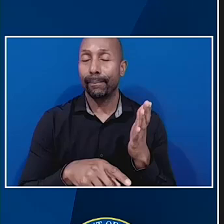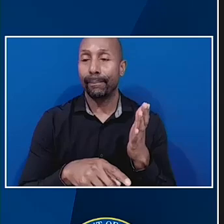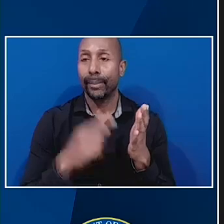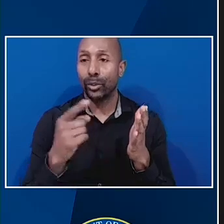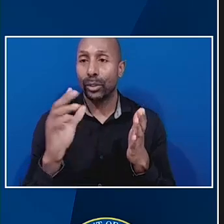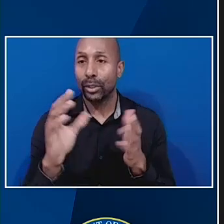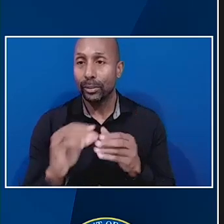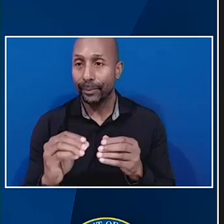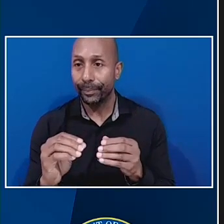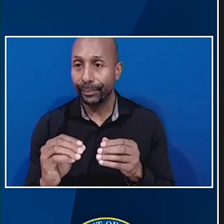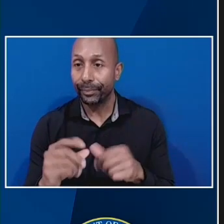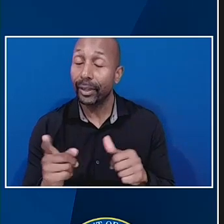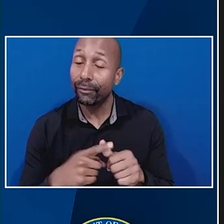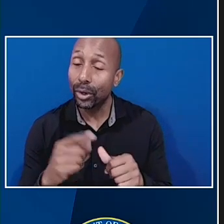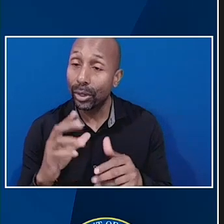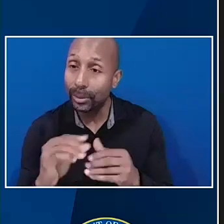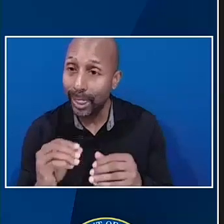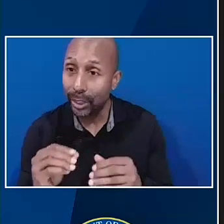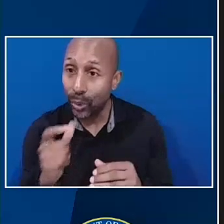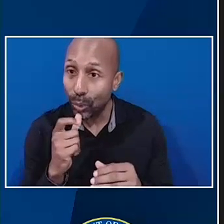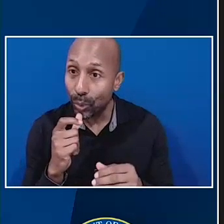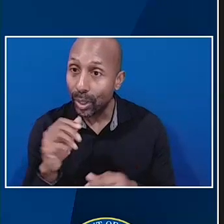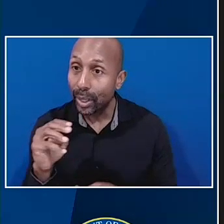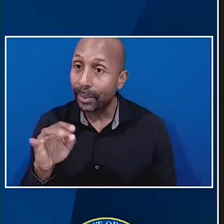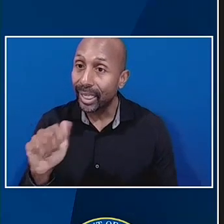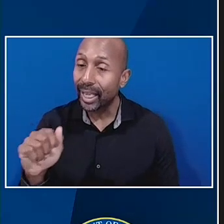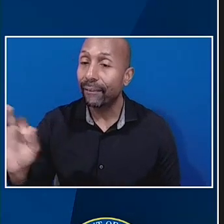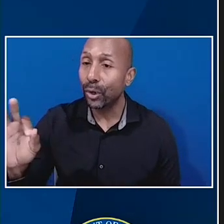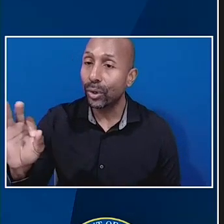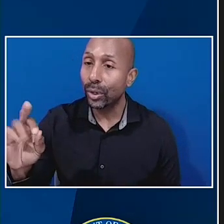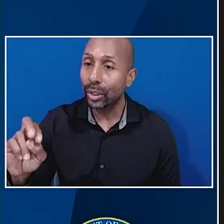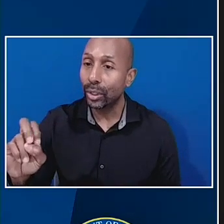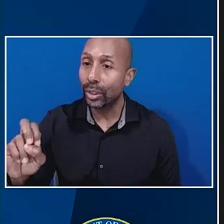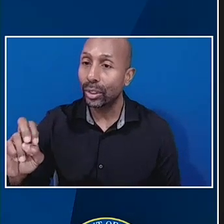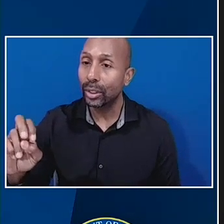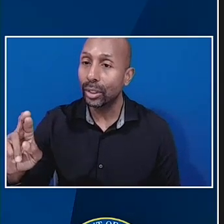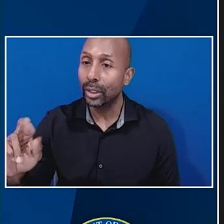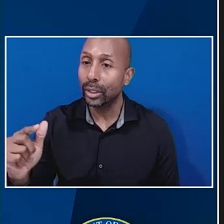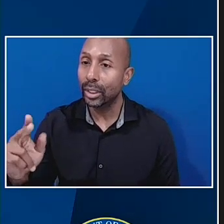Ferguson, and Mia is in the room. Okay. Hi, Mia. Can you hear me?